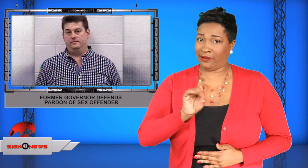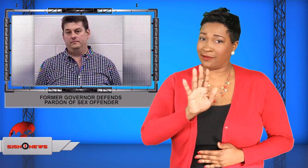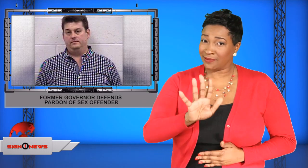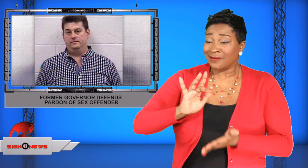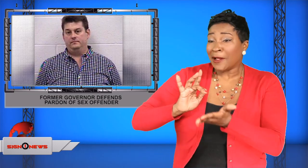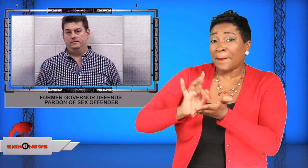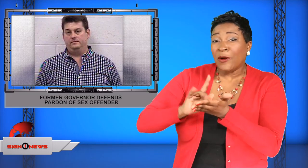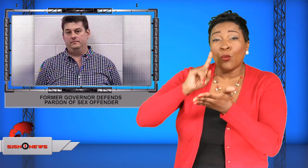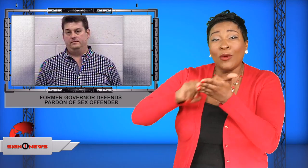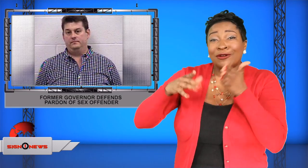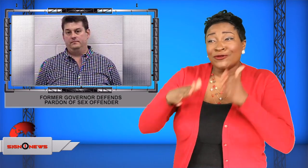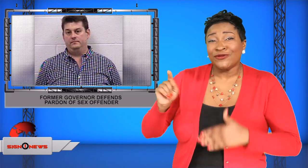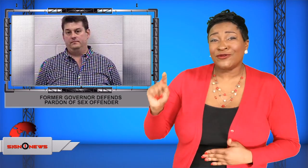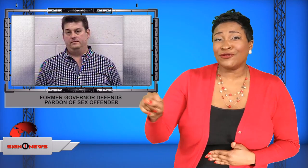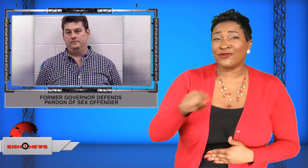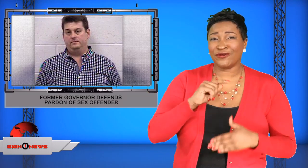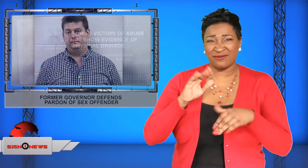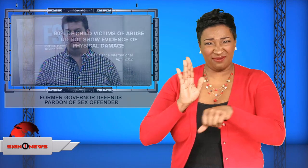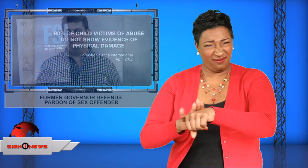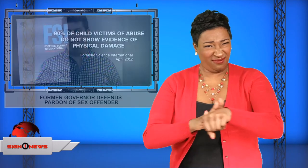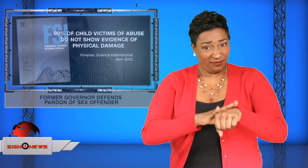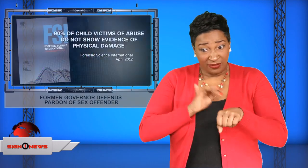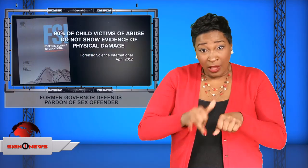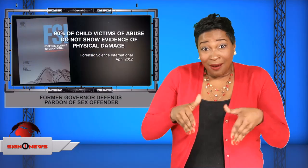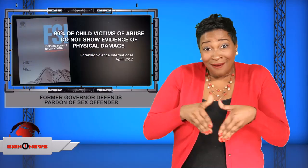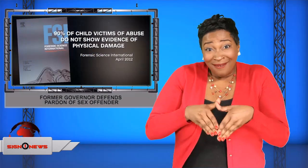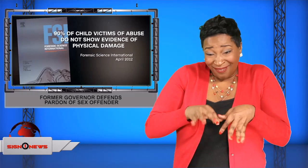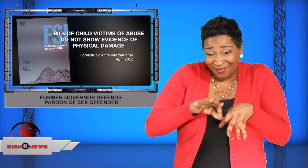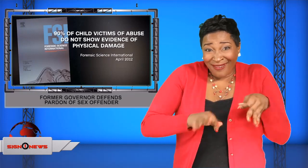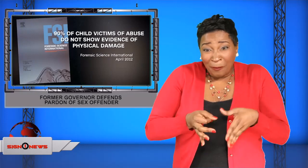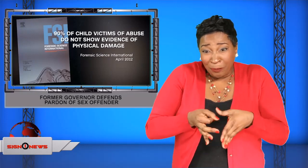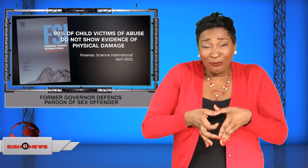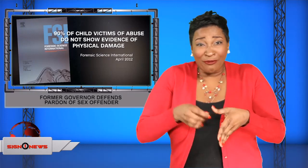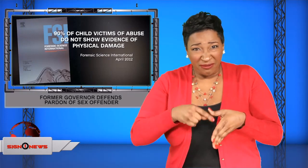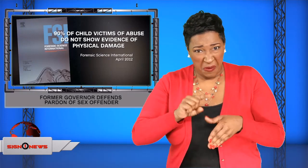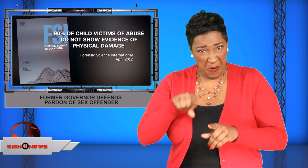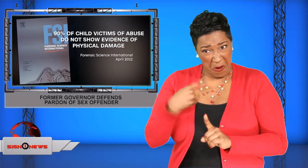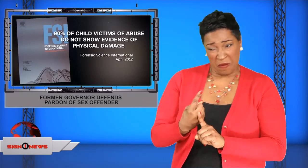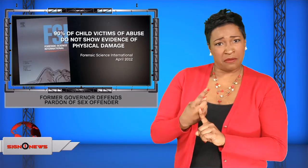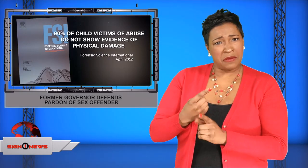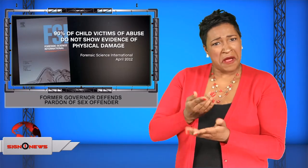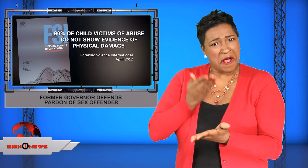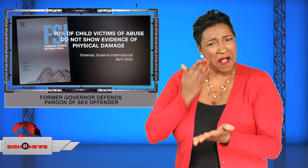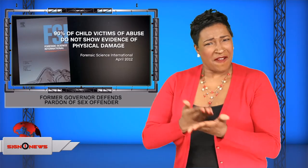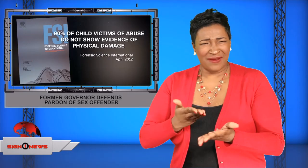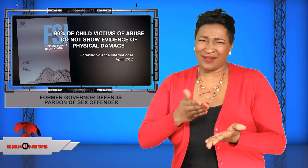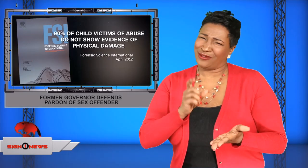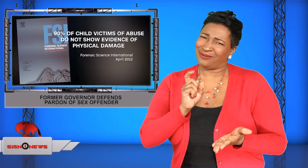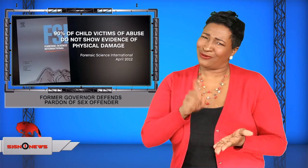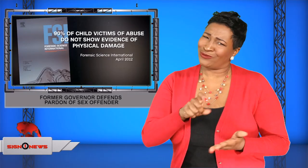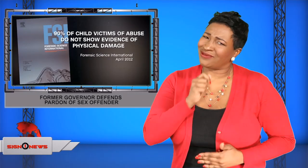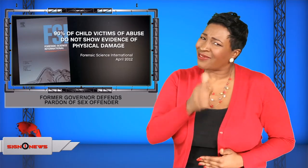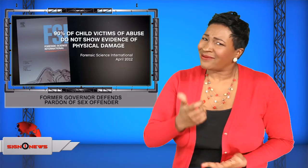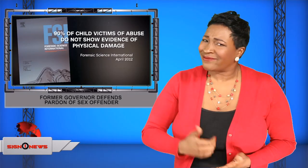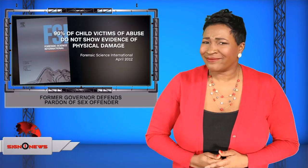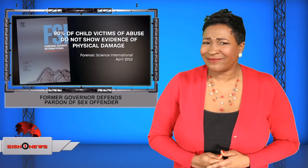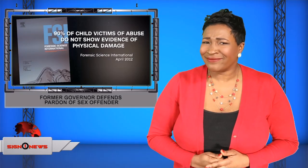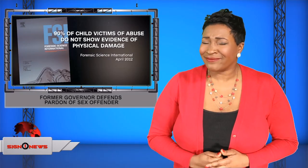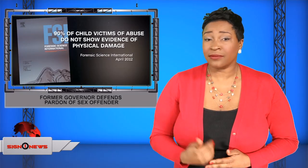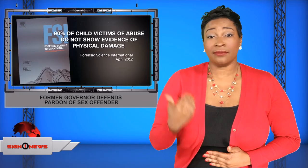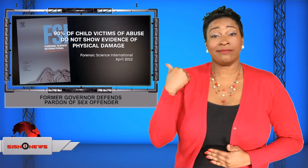But medical researchers warn that should not be the only factor.